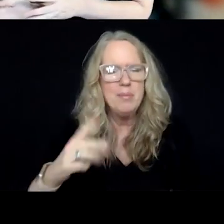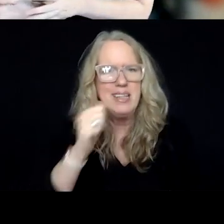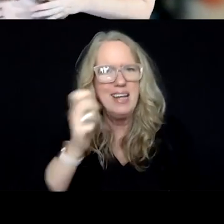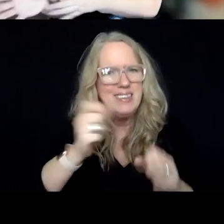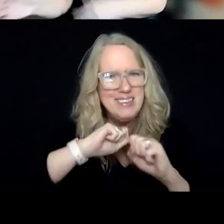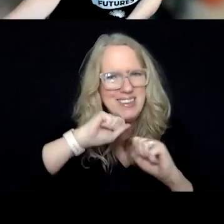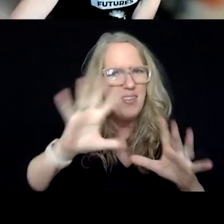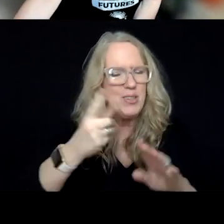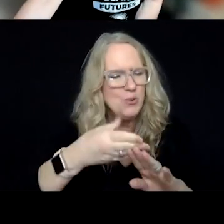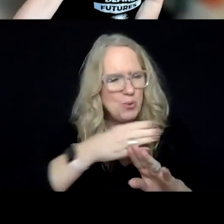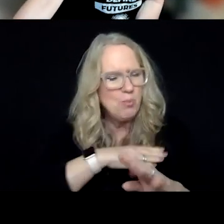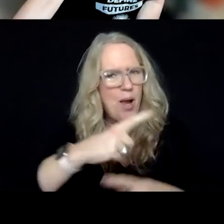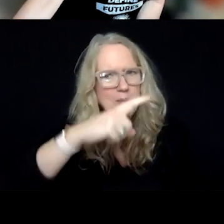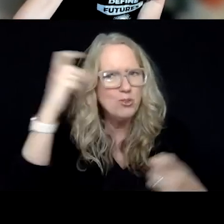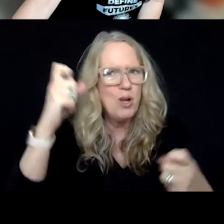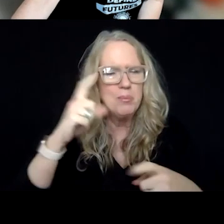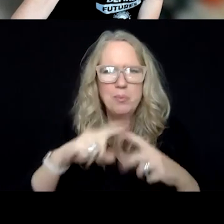PRIOR TRAUMA AND WAS INSULTING.